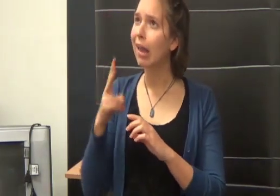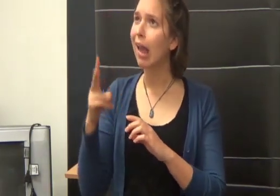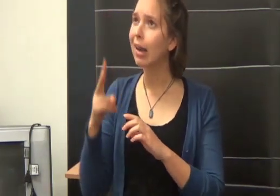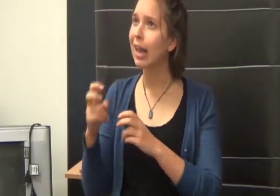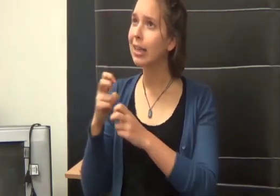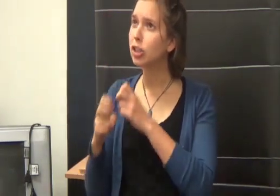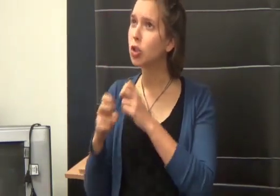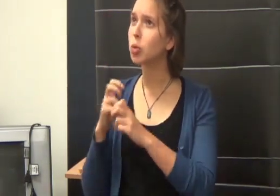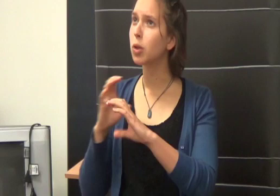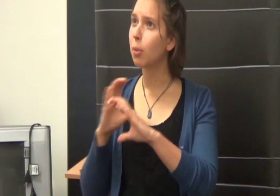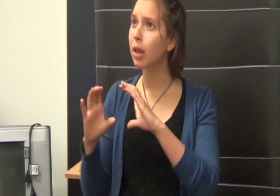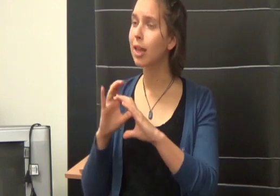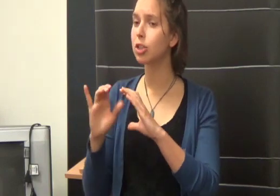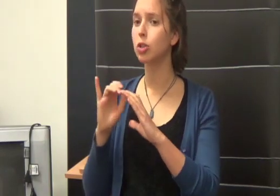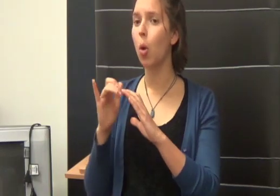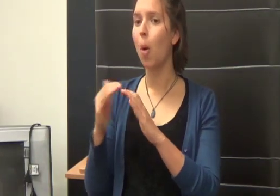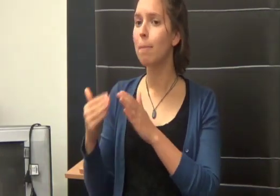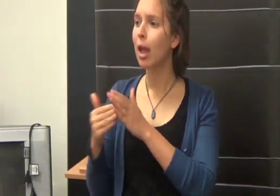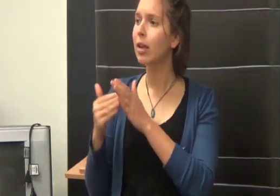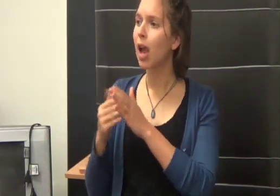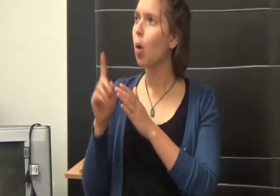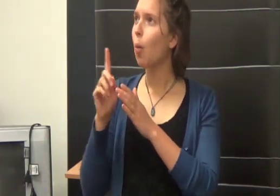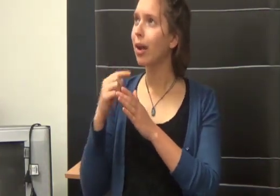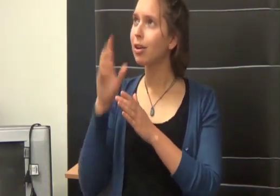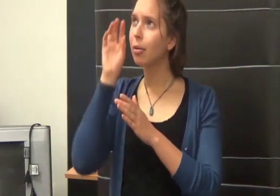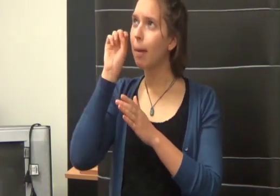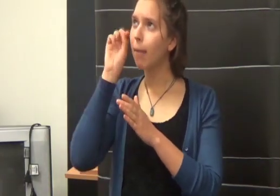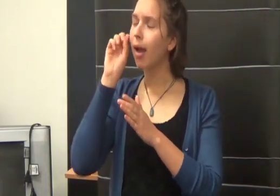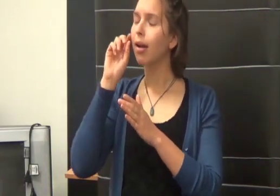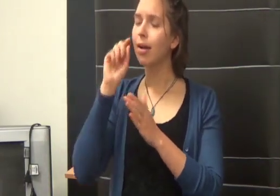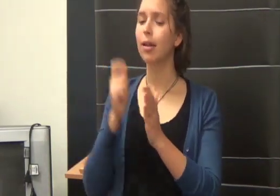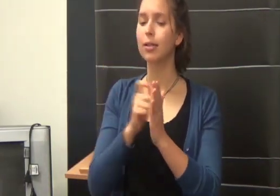to communication you could, for example, put 'going to the train' and maybe it's a specific